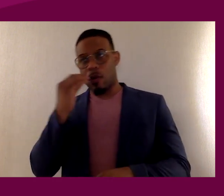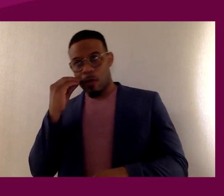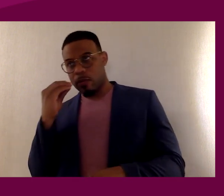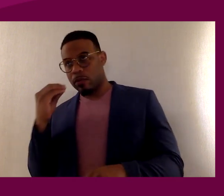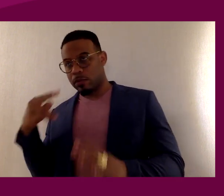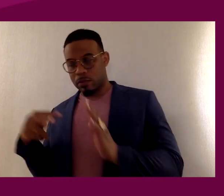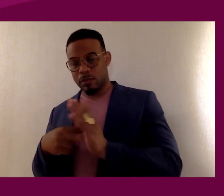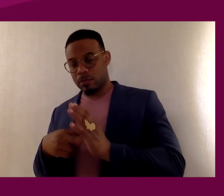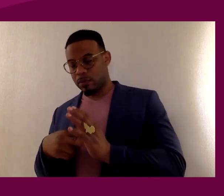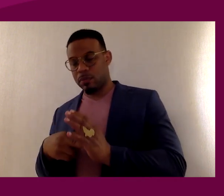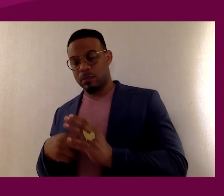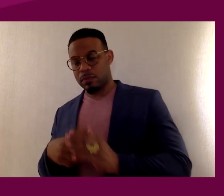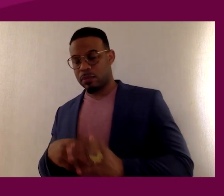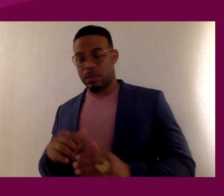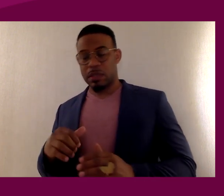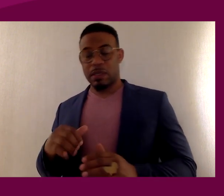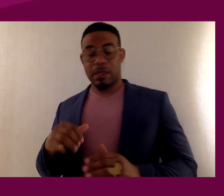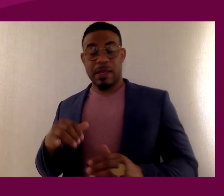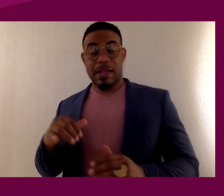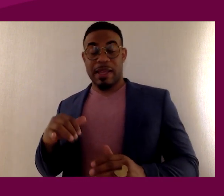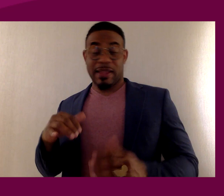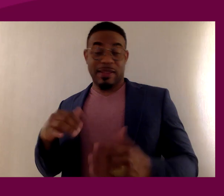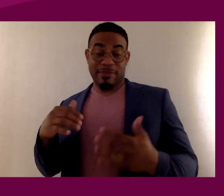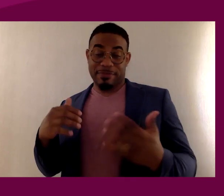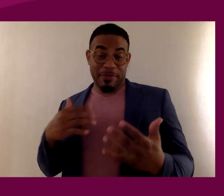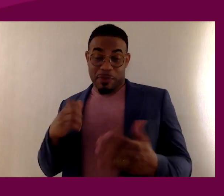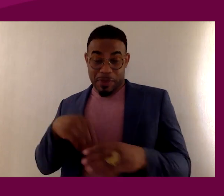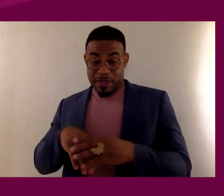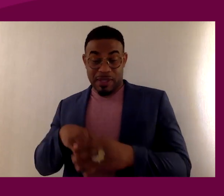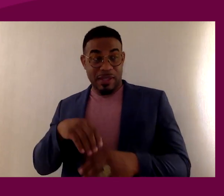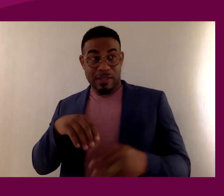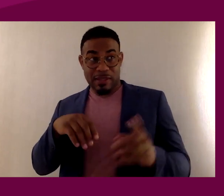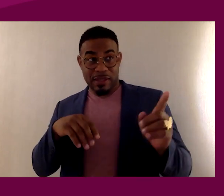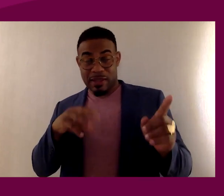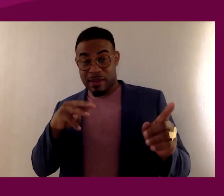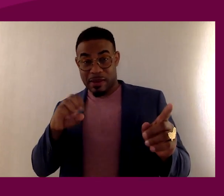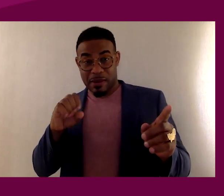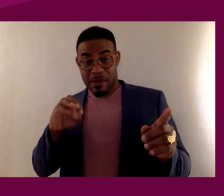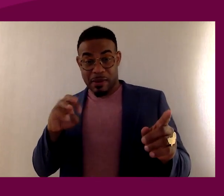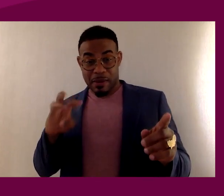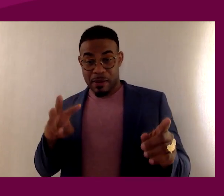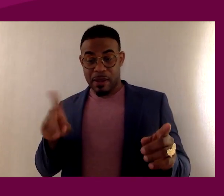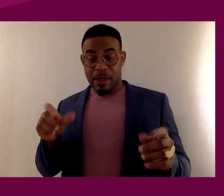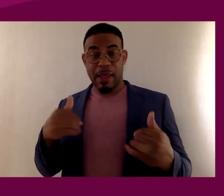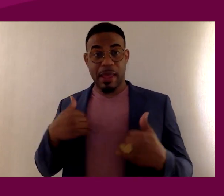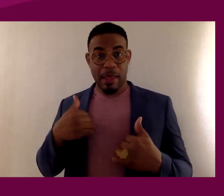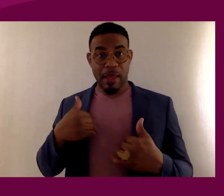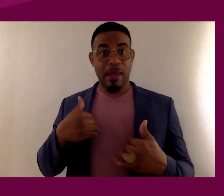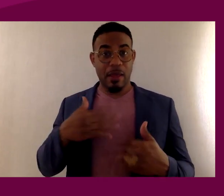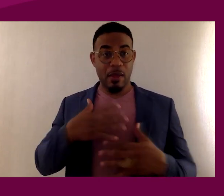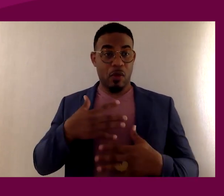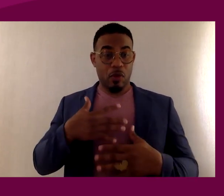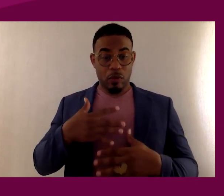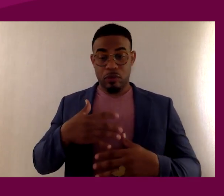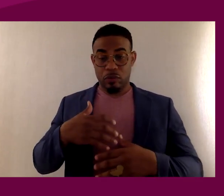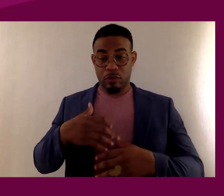That was his normal routine. Go home, go to an iron lung. When he was in Moscow,